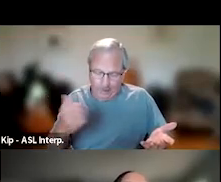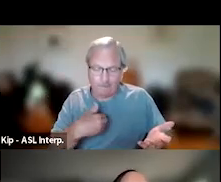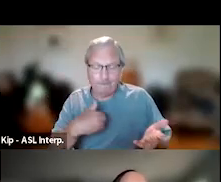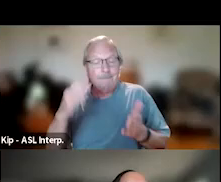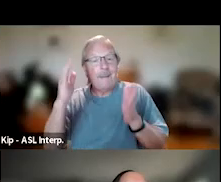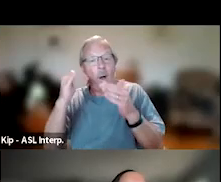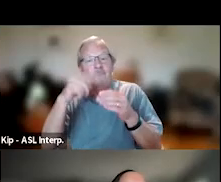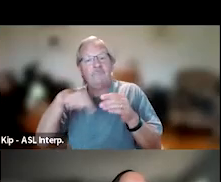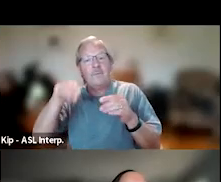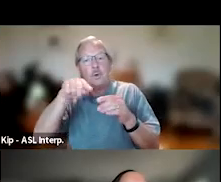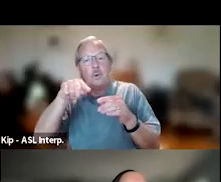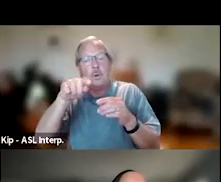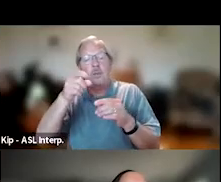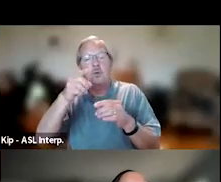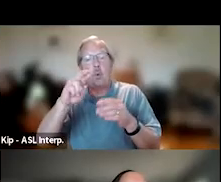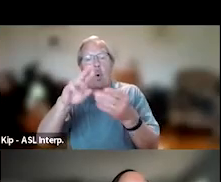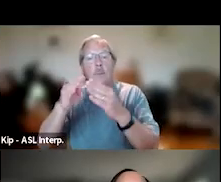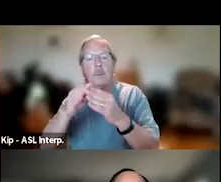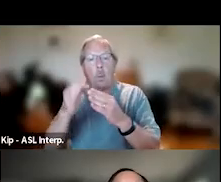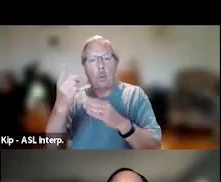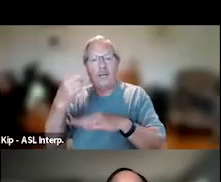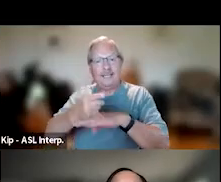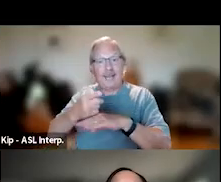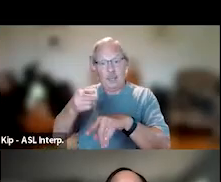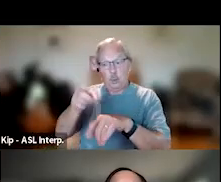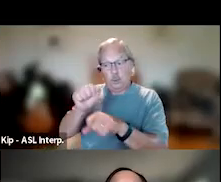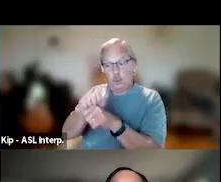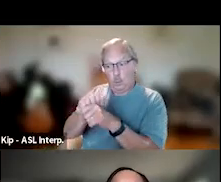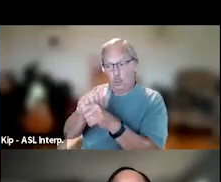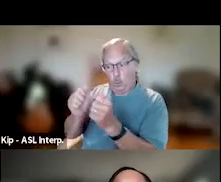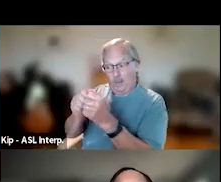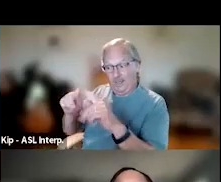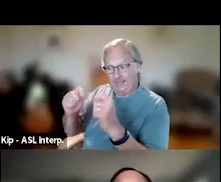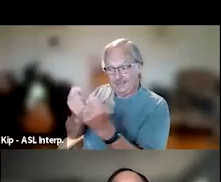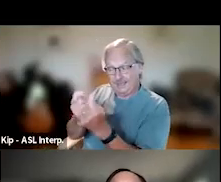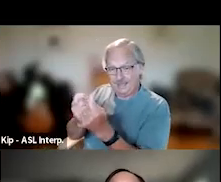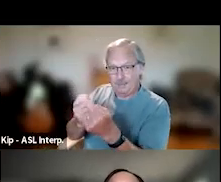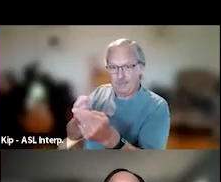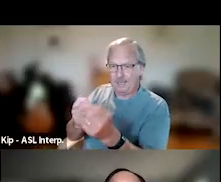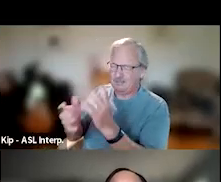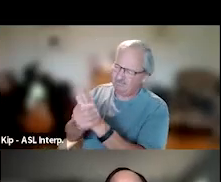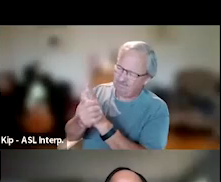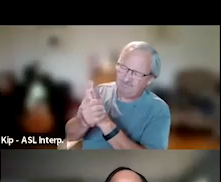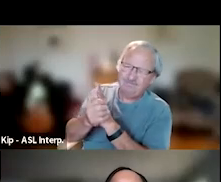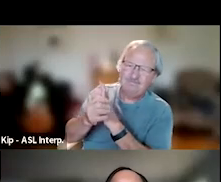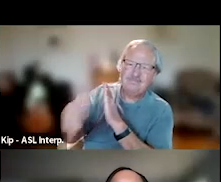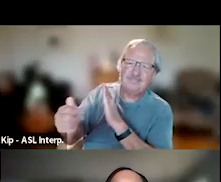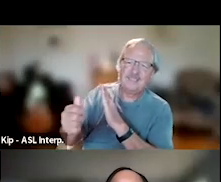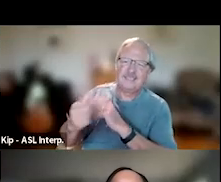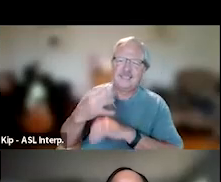is that one day you get to work with a team who is as talented and passionate and dedicated